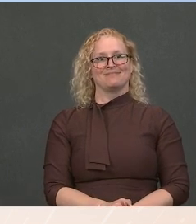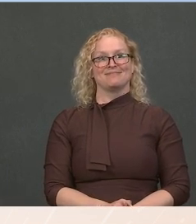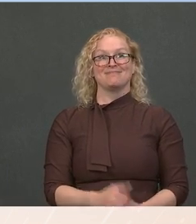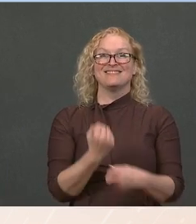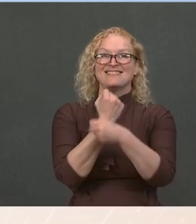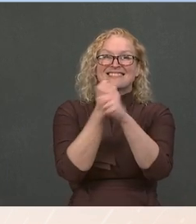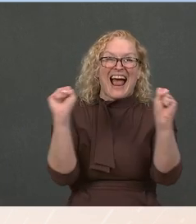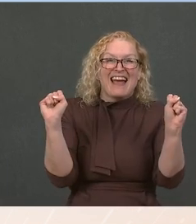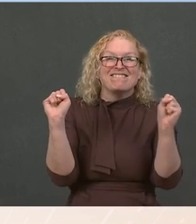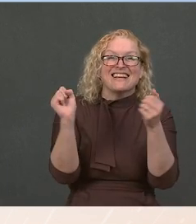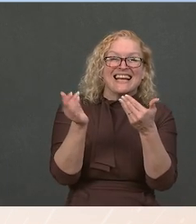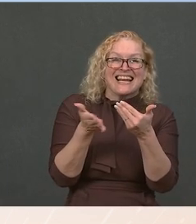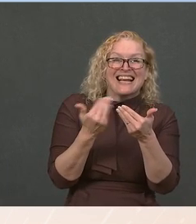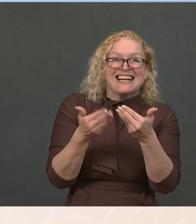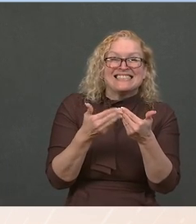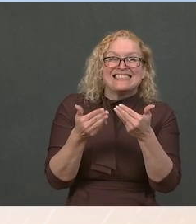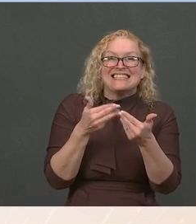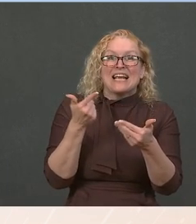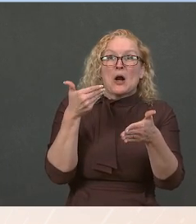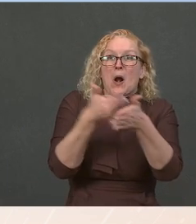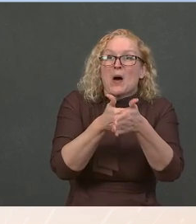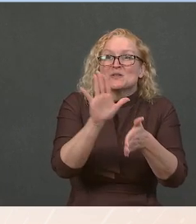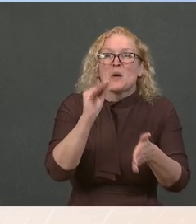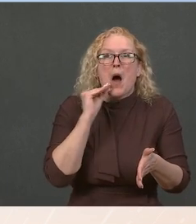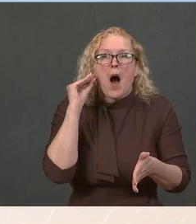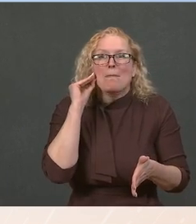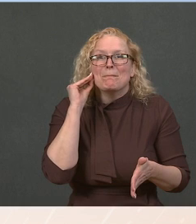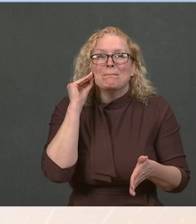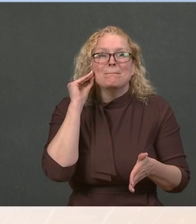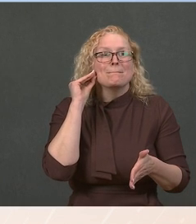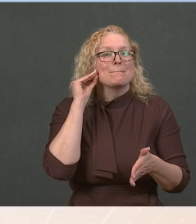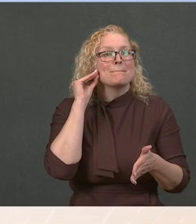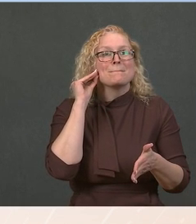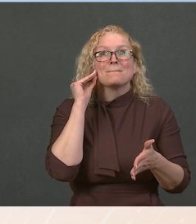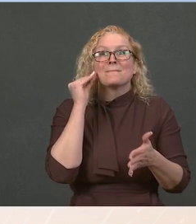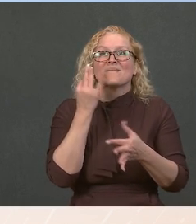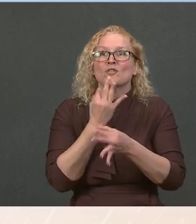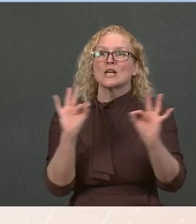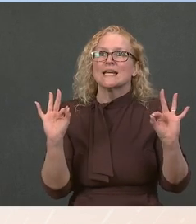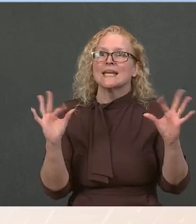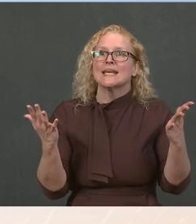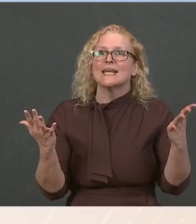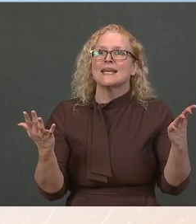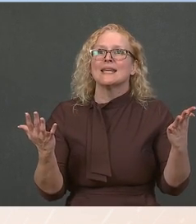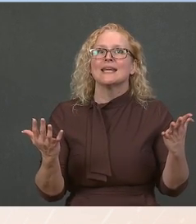You can get it at your doctor's office. It's free. And so, we encourage people to get that.